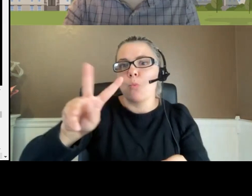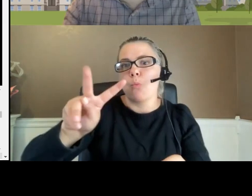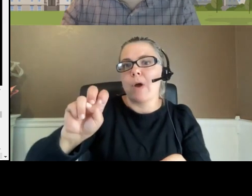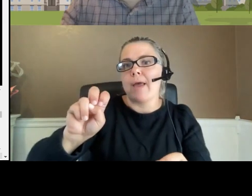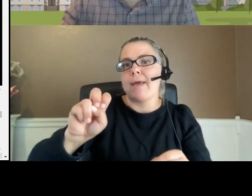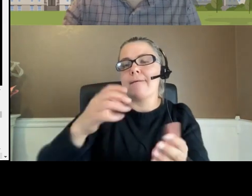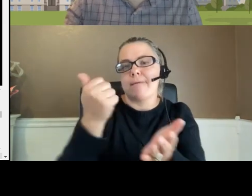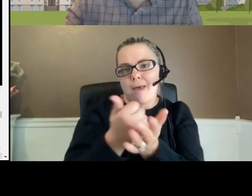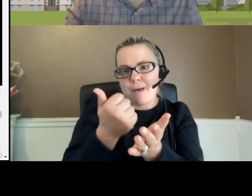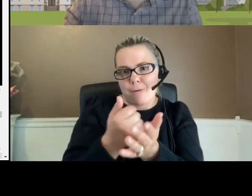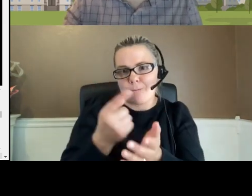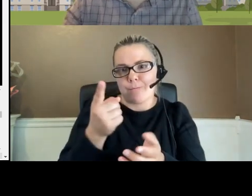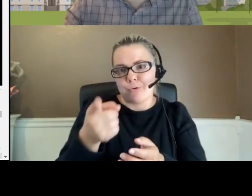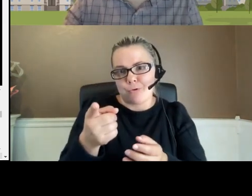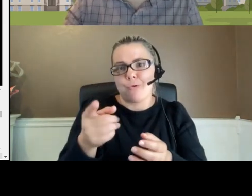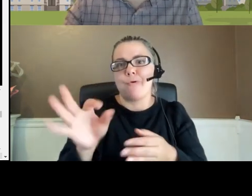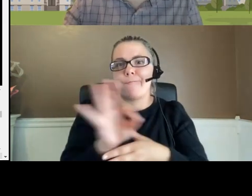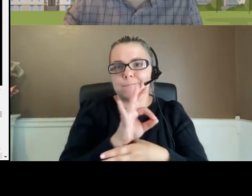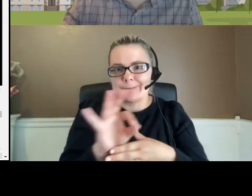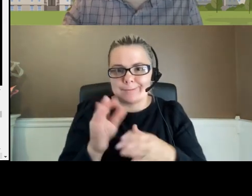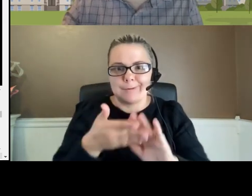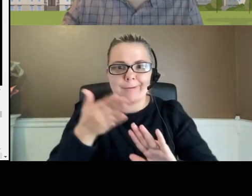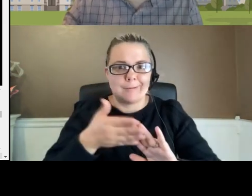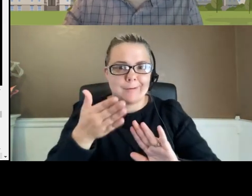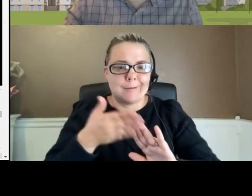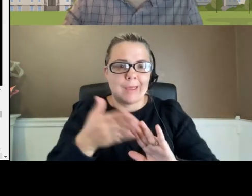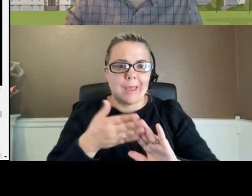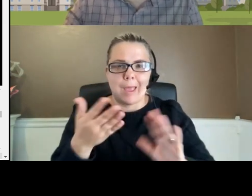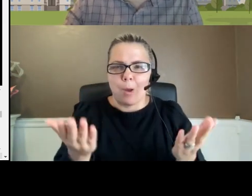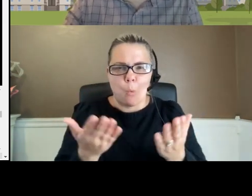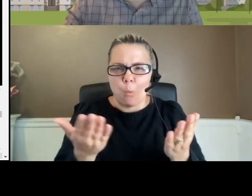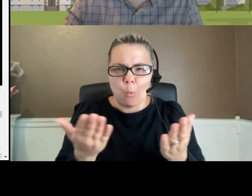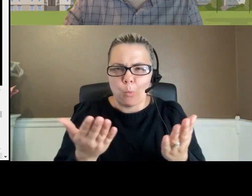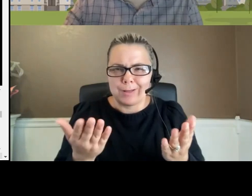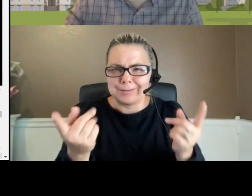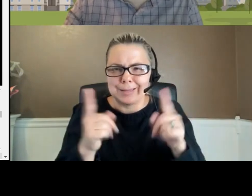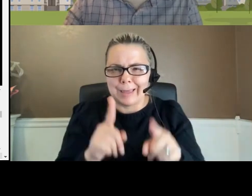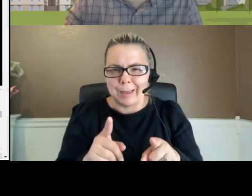letting you get into the actual code so you can see what is it in the page that was causing this